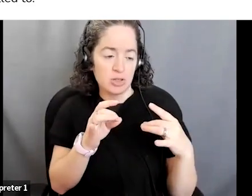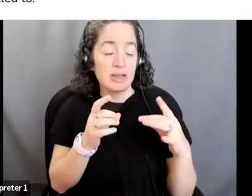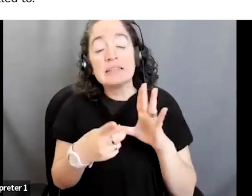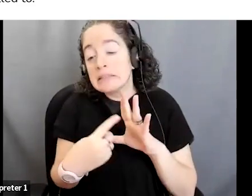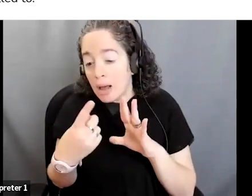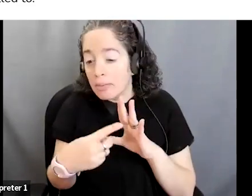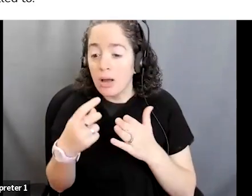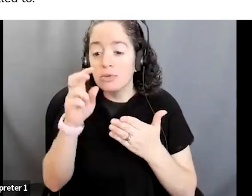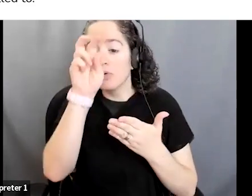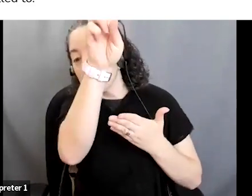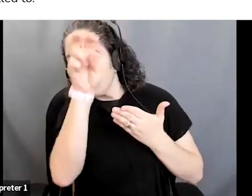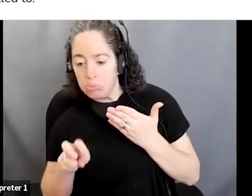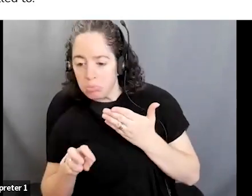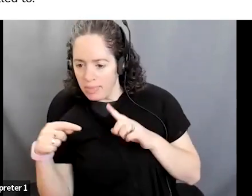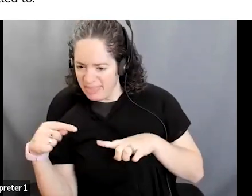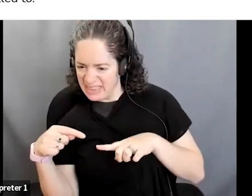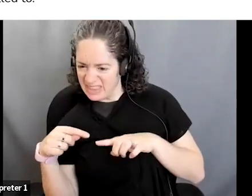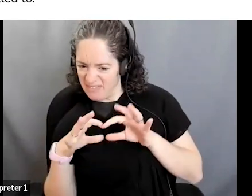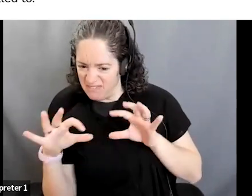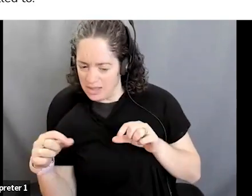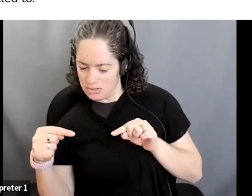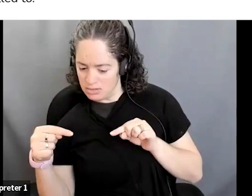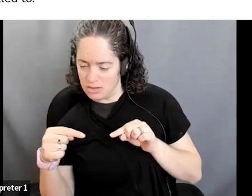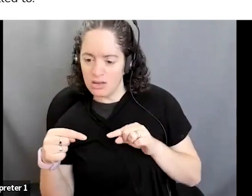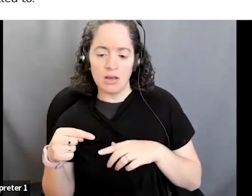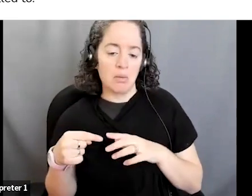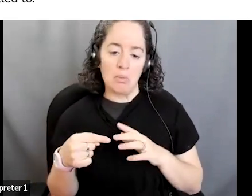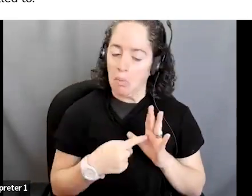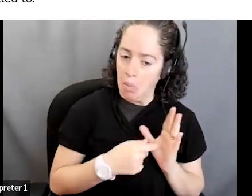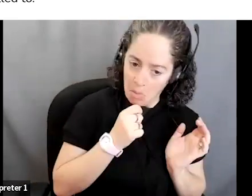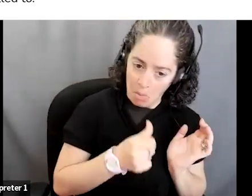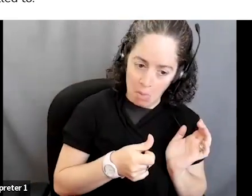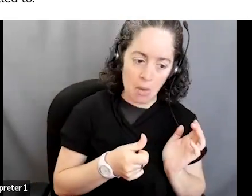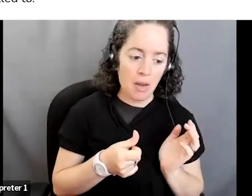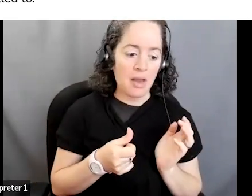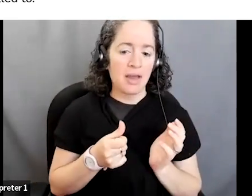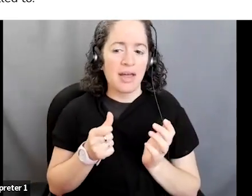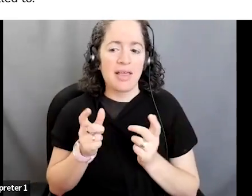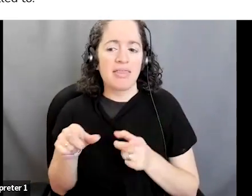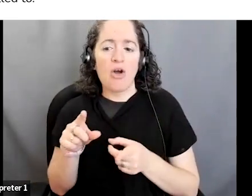Sometimes it wouldn't. It didn't always tell you how you had to actually fix the error message.